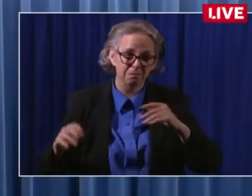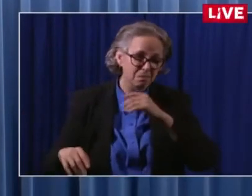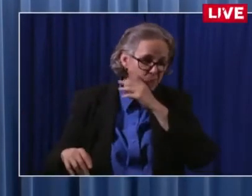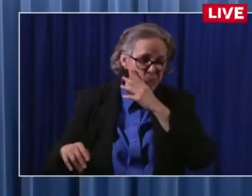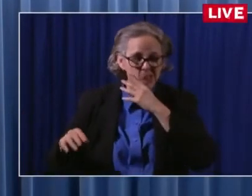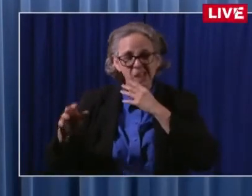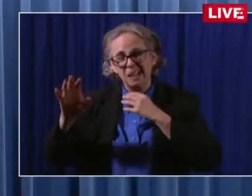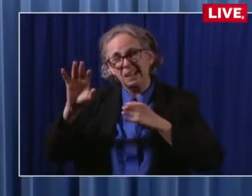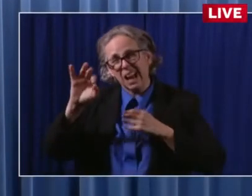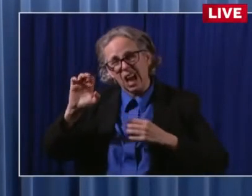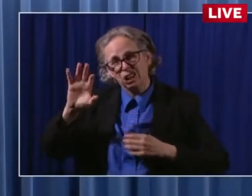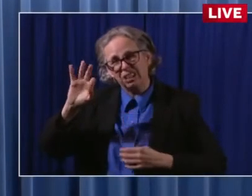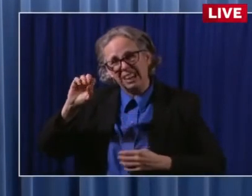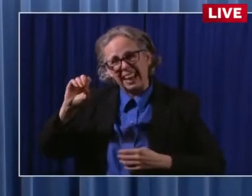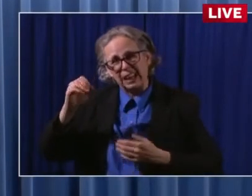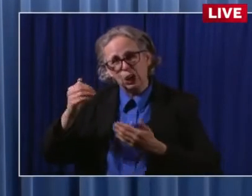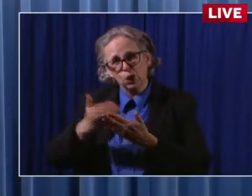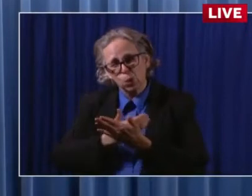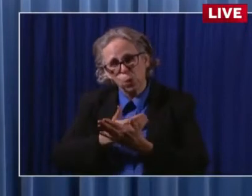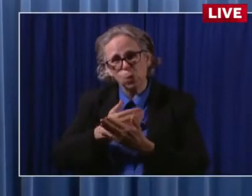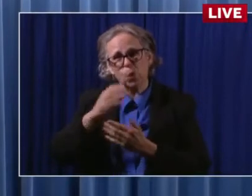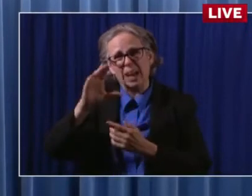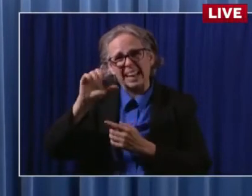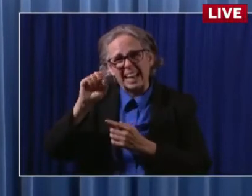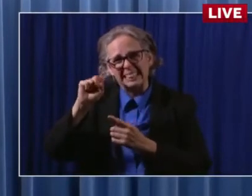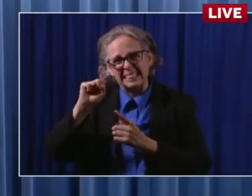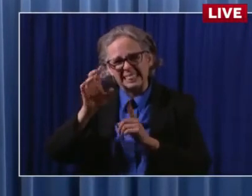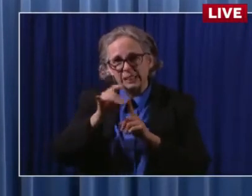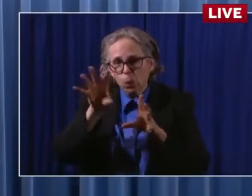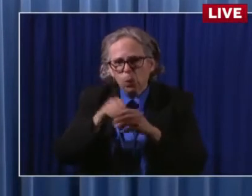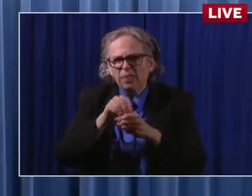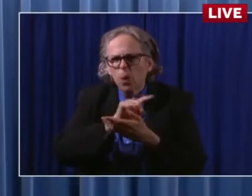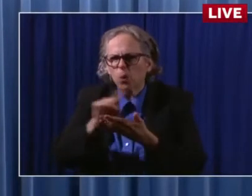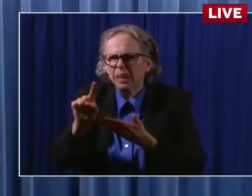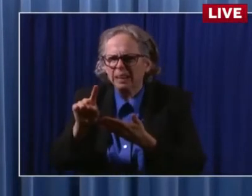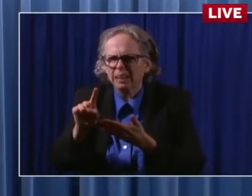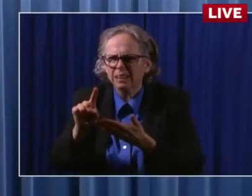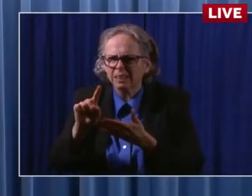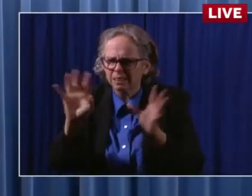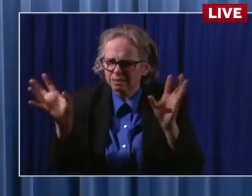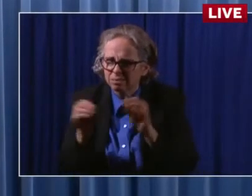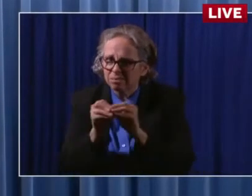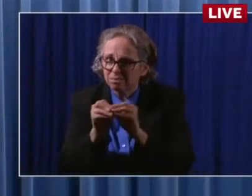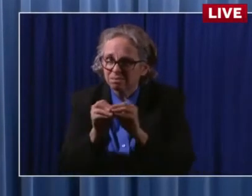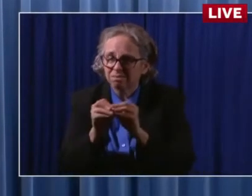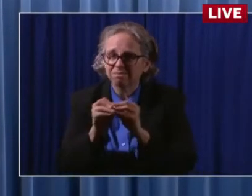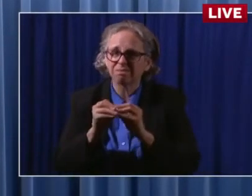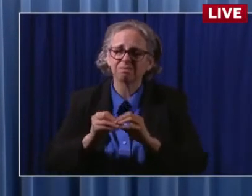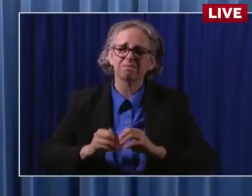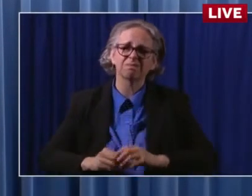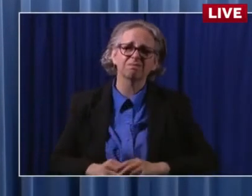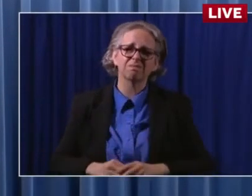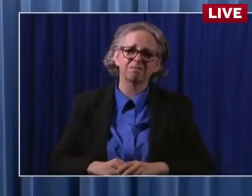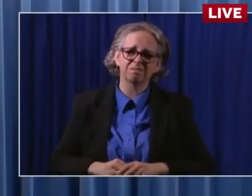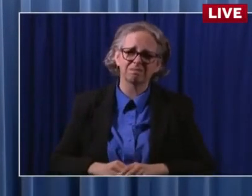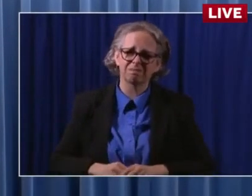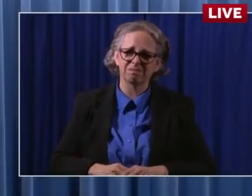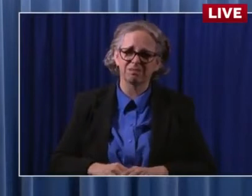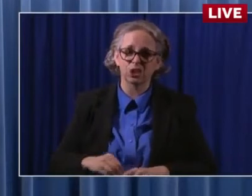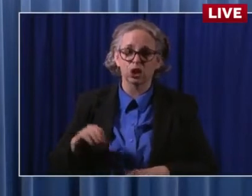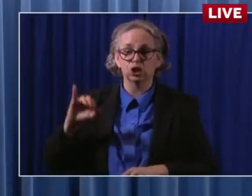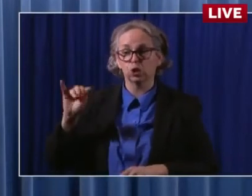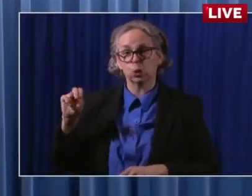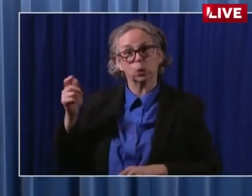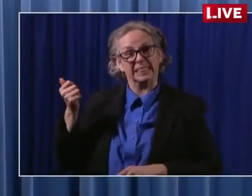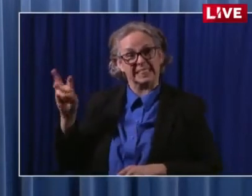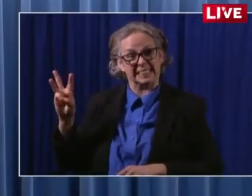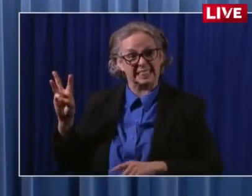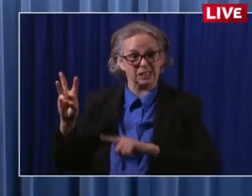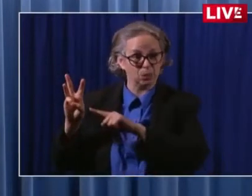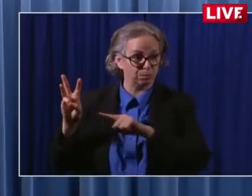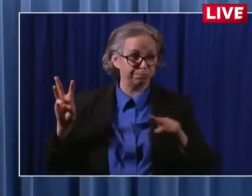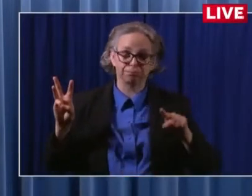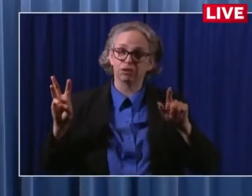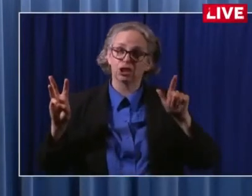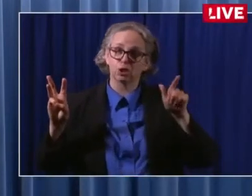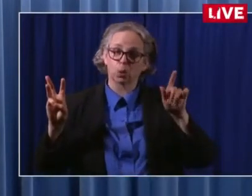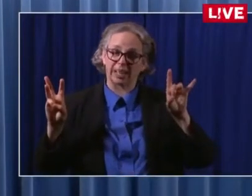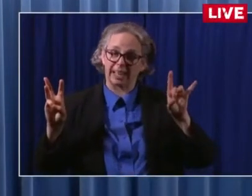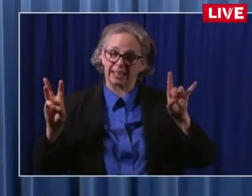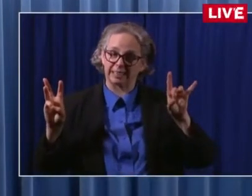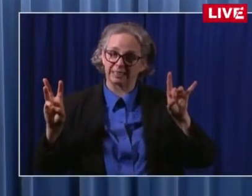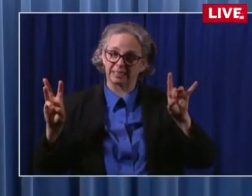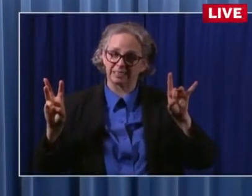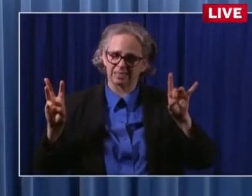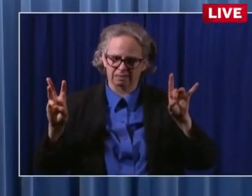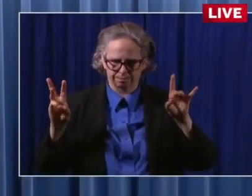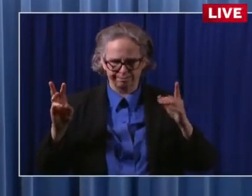BETWEEN JUNE 24 AND JUNE 30, CUYAHOGA COUNTY HAD 999 CASES REPORTED, THE LARGEST NUMBER OF COVID WEEKLY CASES REPORTED SINCE THE BEGINNING OF THE PANDEMIC.